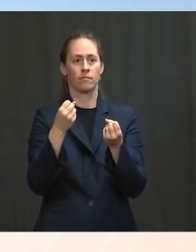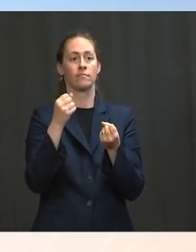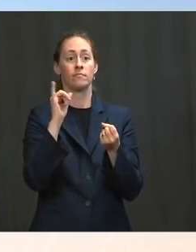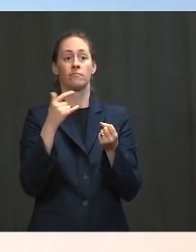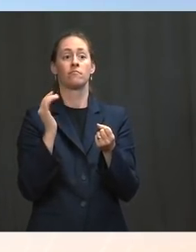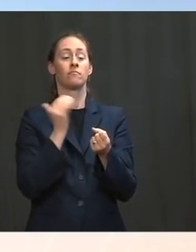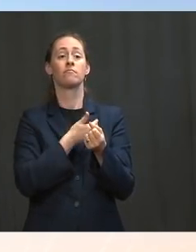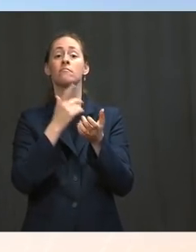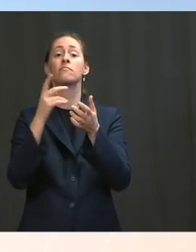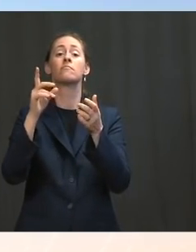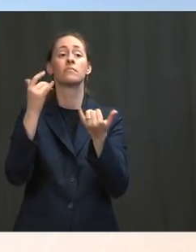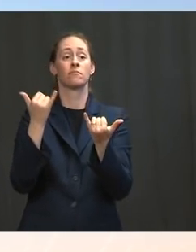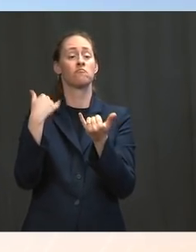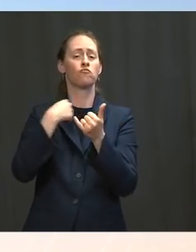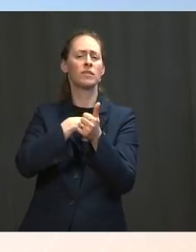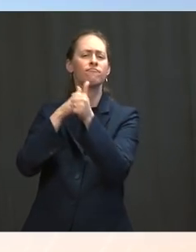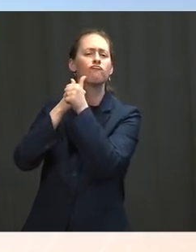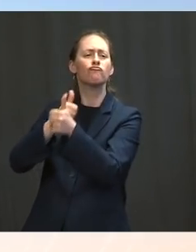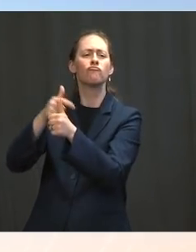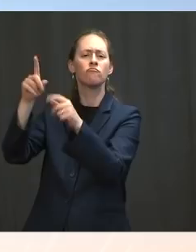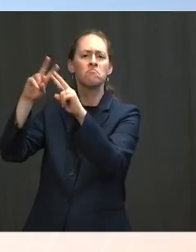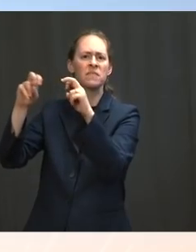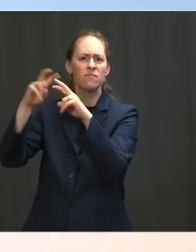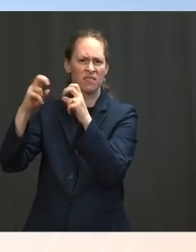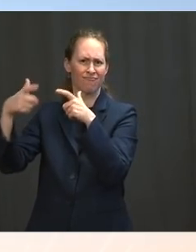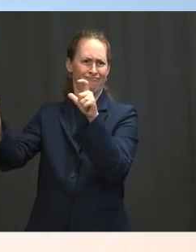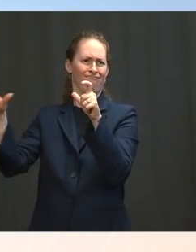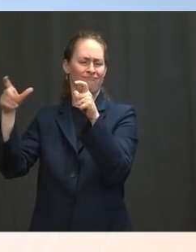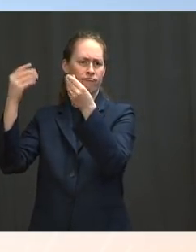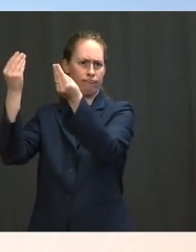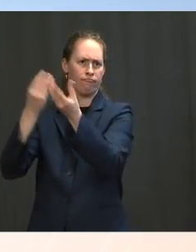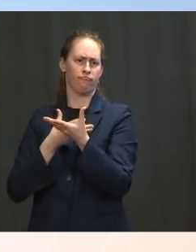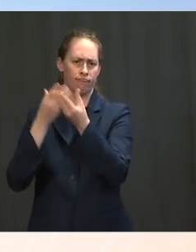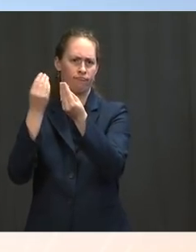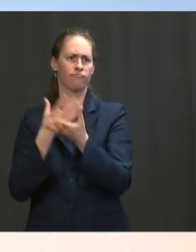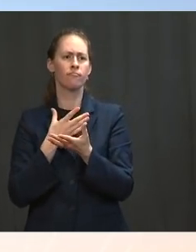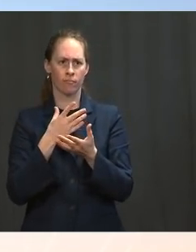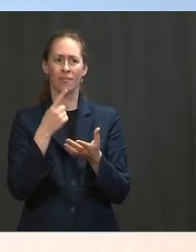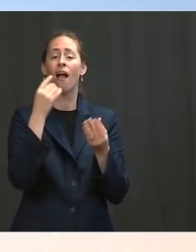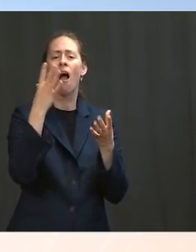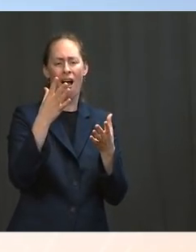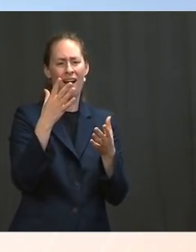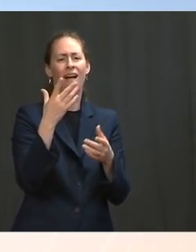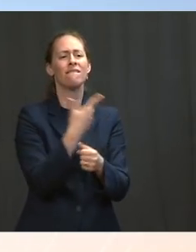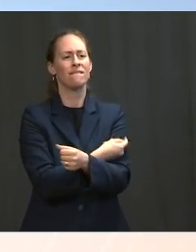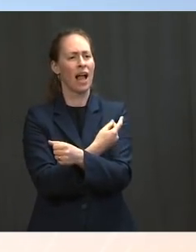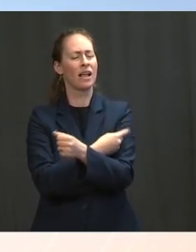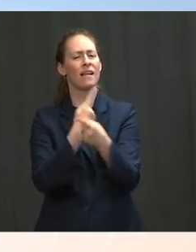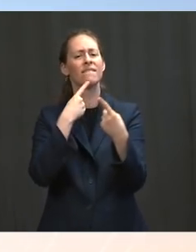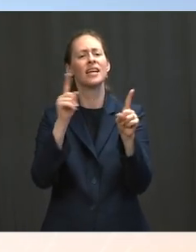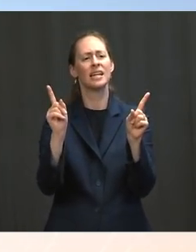and larger studies shows that it is quite effective. And that is the data from mass,